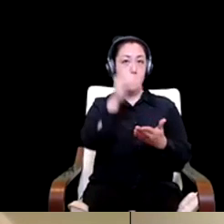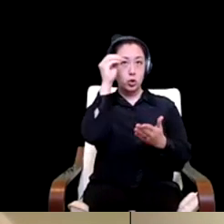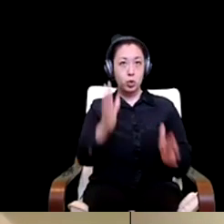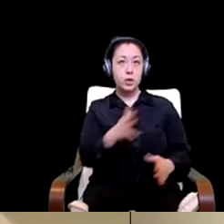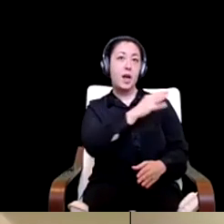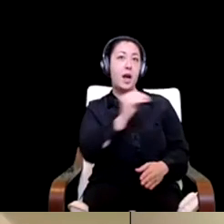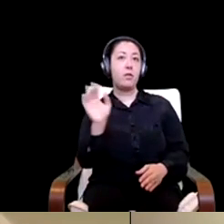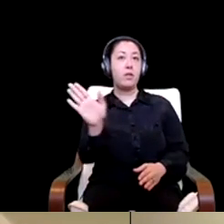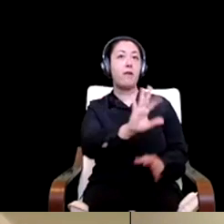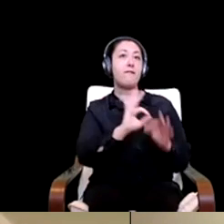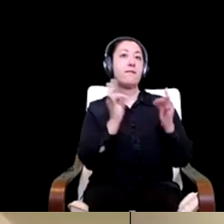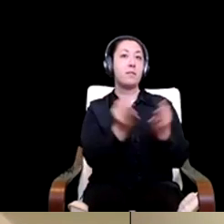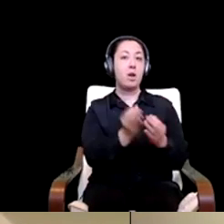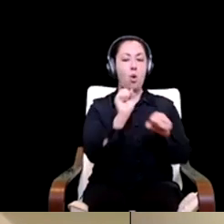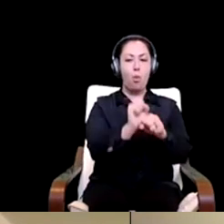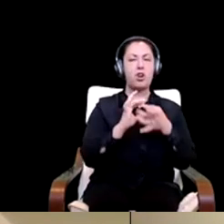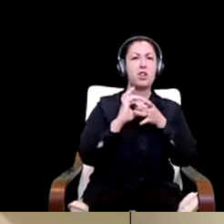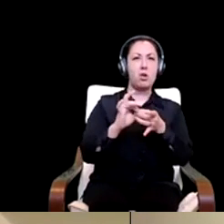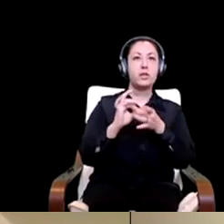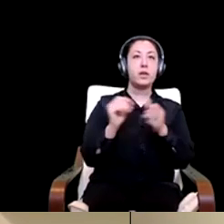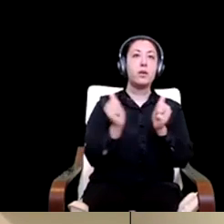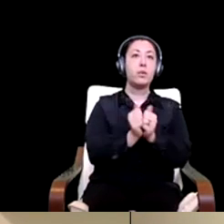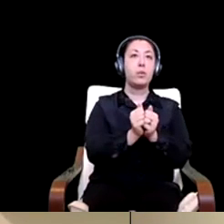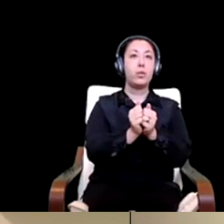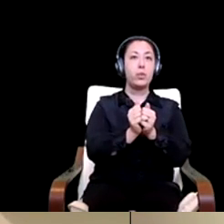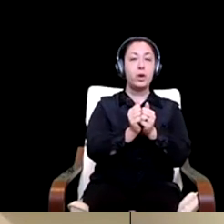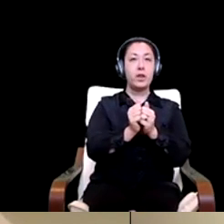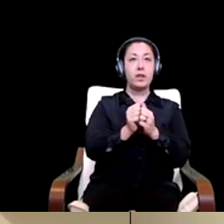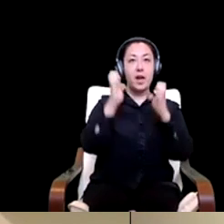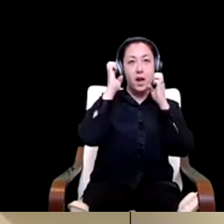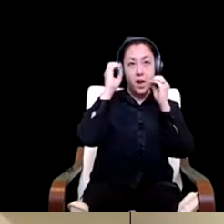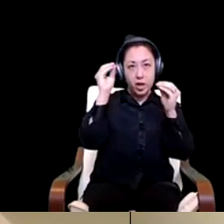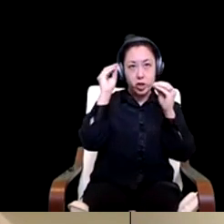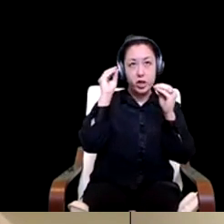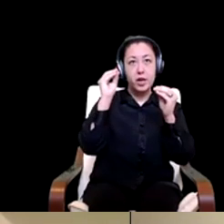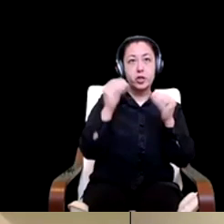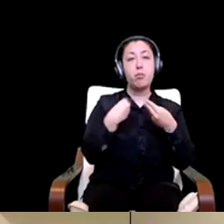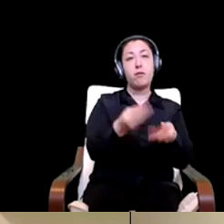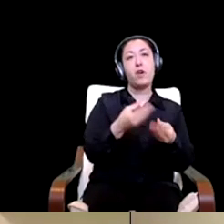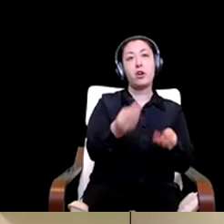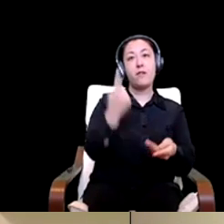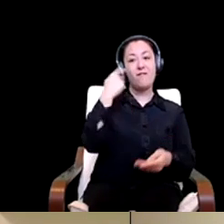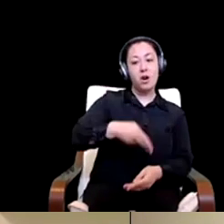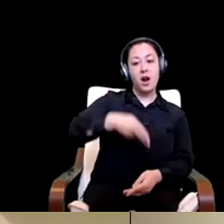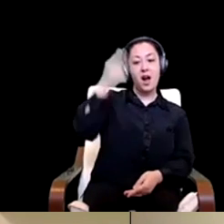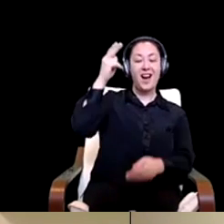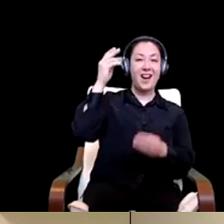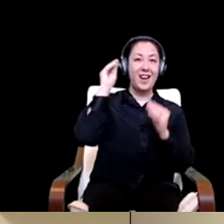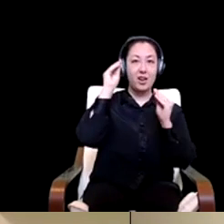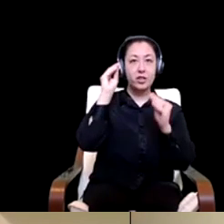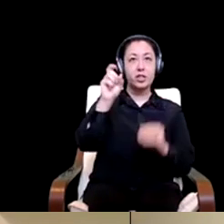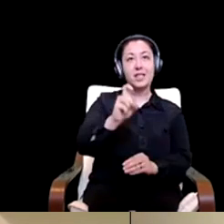and education providers to address high-intensity educational needs of children who are Deafblind.